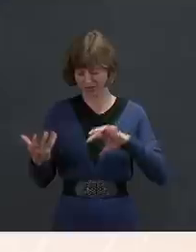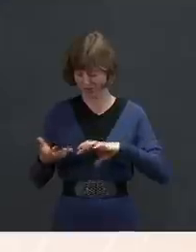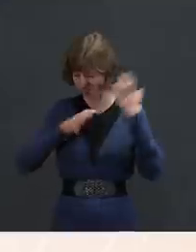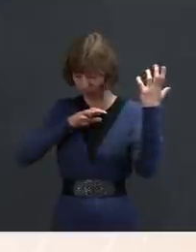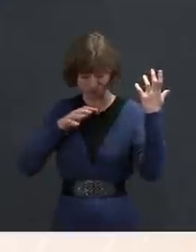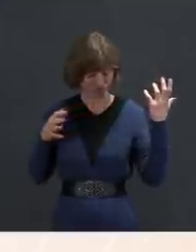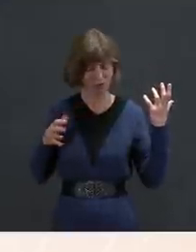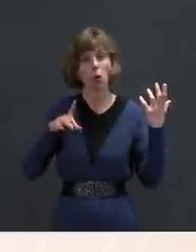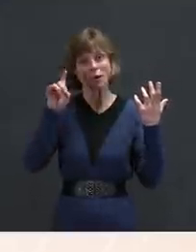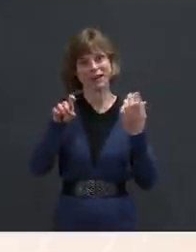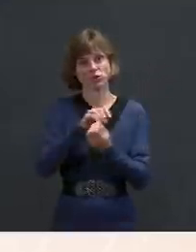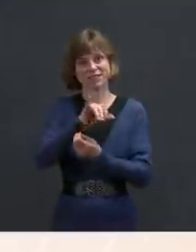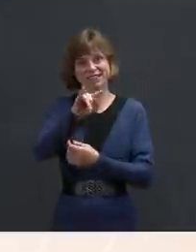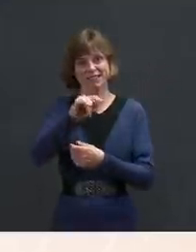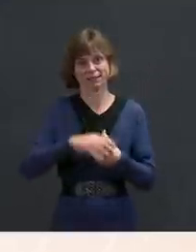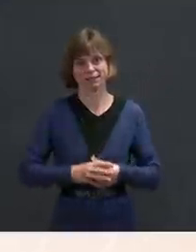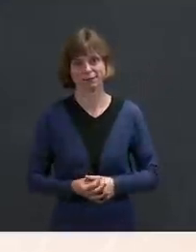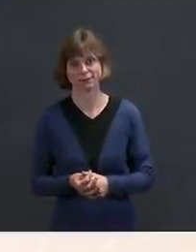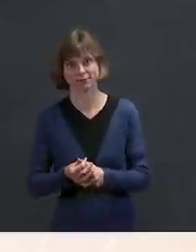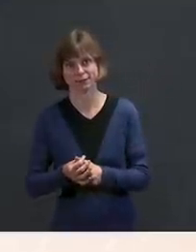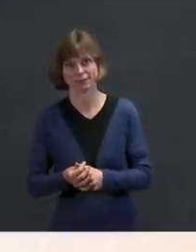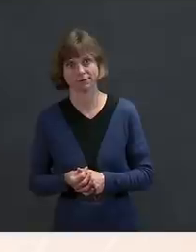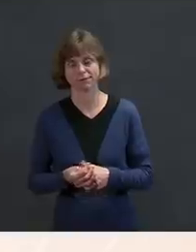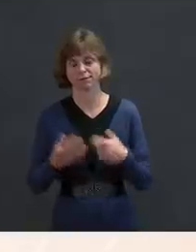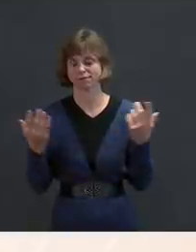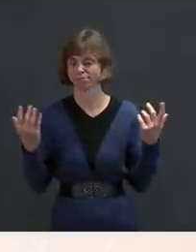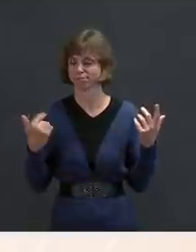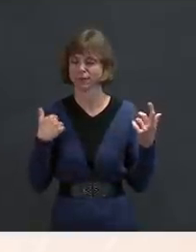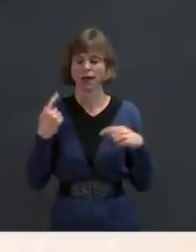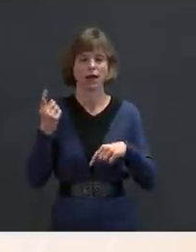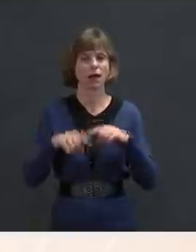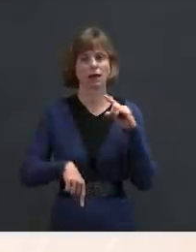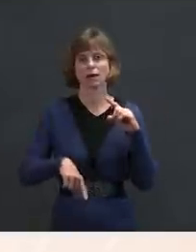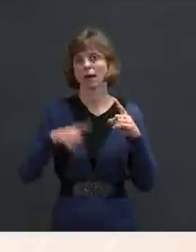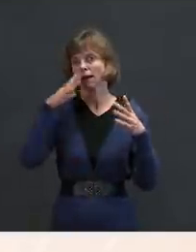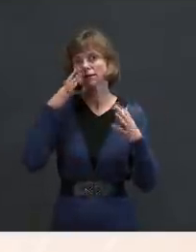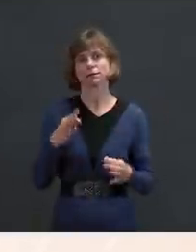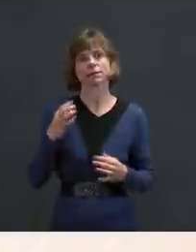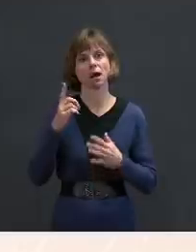using the budget reconciliation process for that? Secretary Mayorkas: It is not for me to decide the legislative strategy